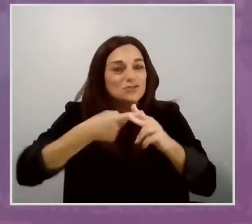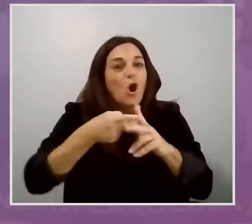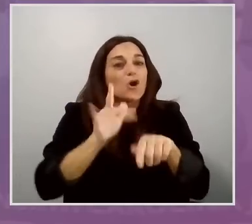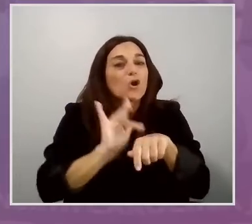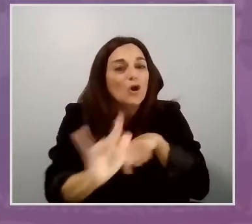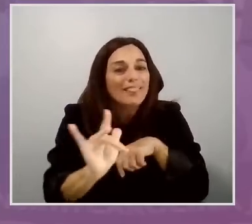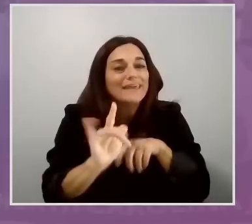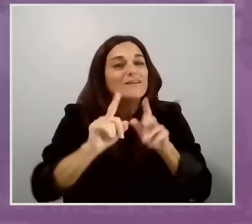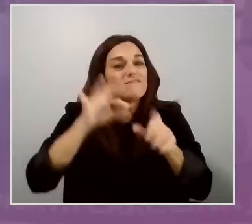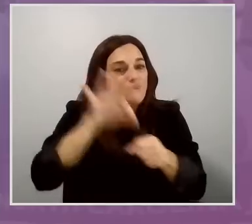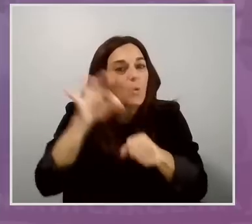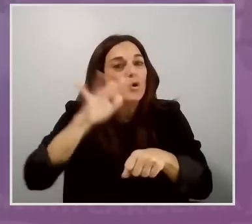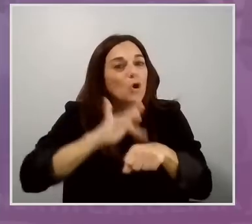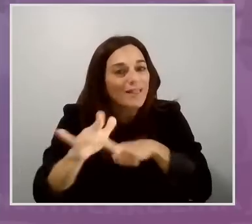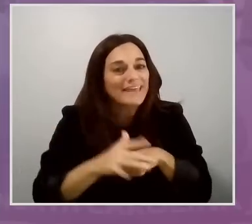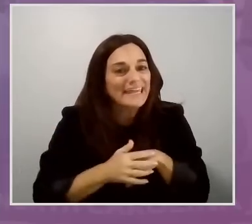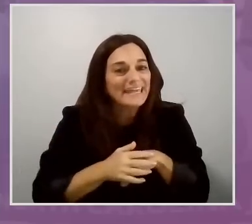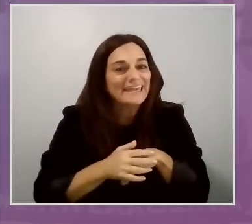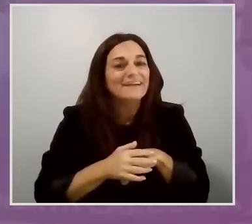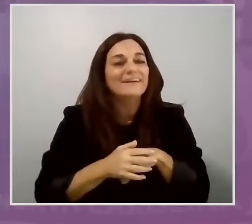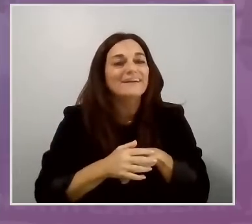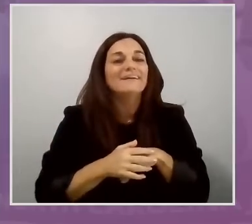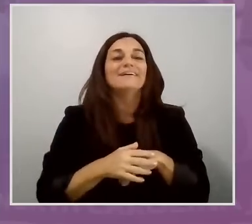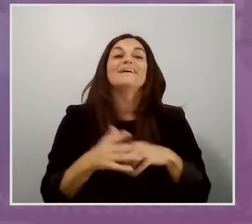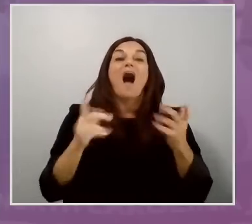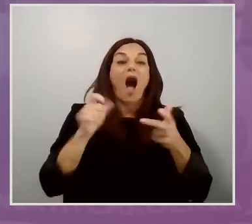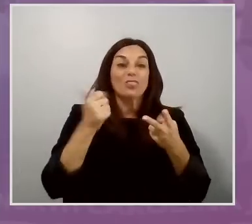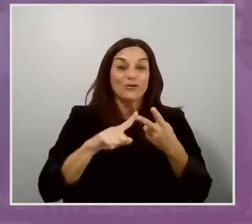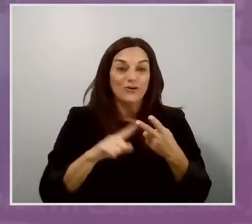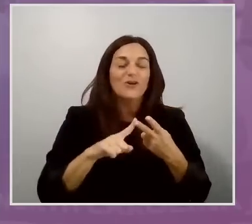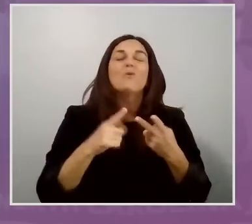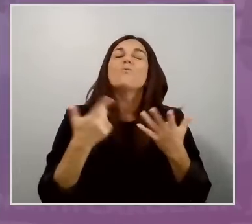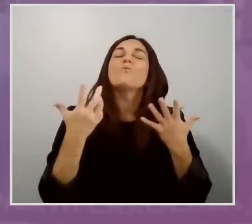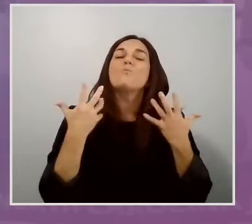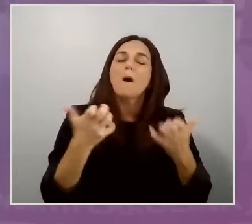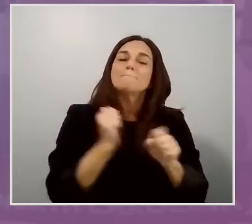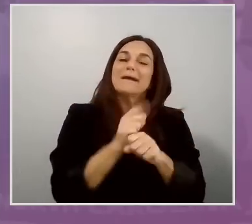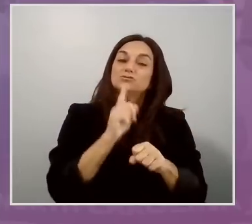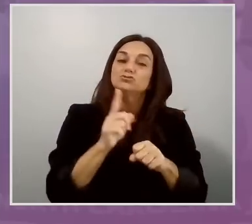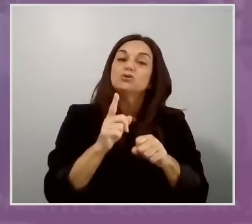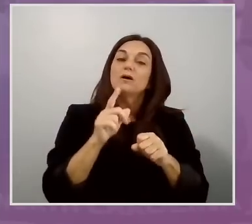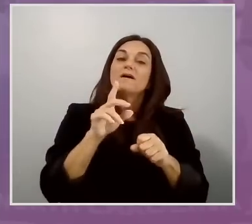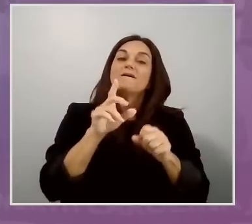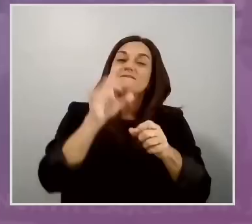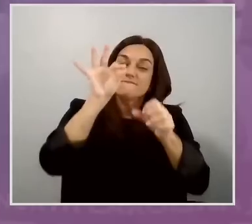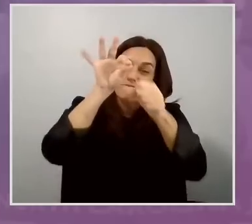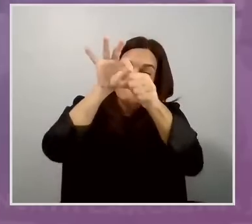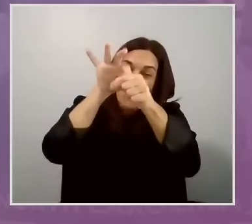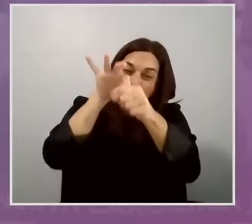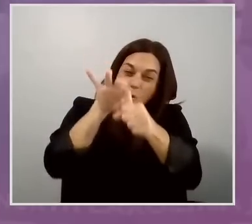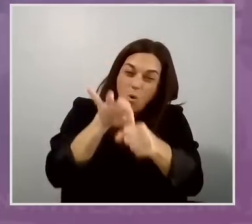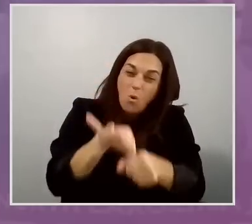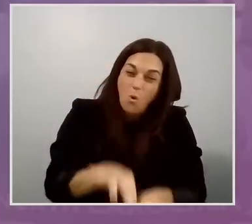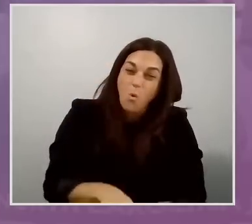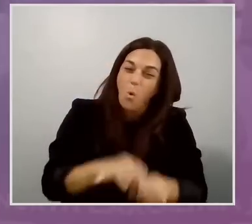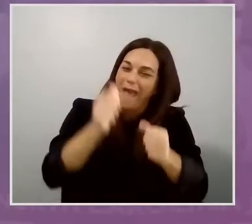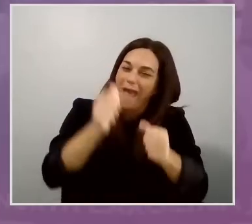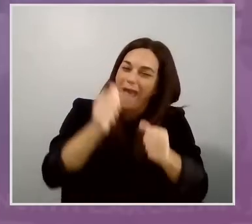OCTOBER 15TH, WE WANT YOU TO START VOTING AND VOTE EARLY. WE